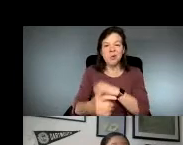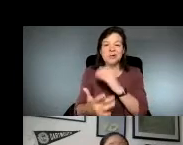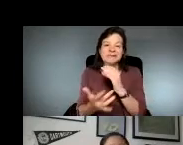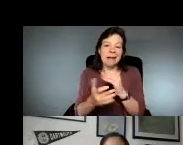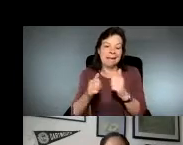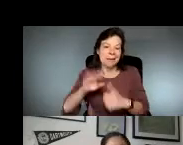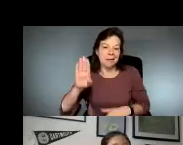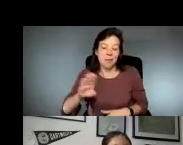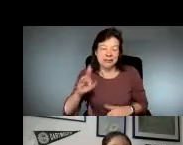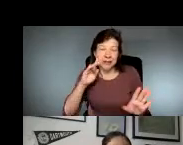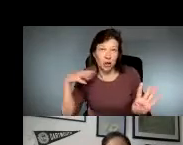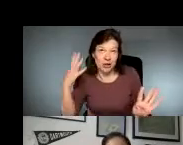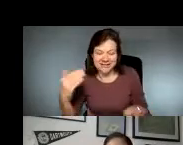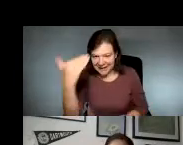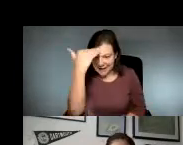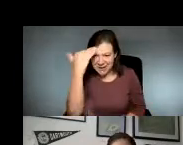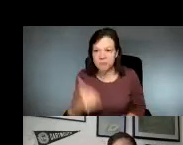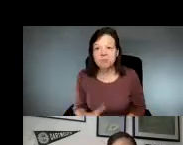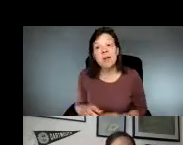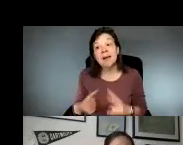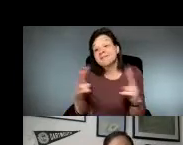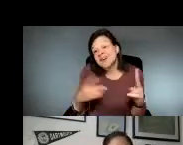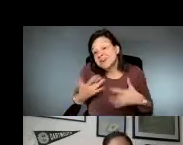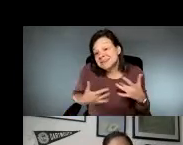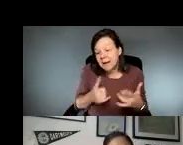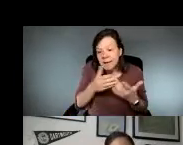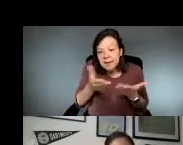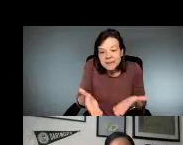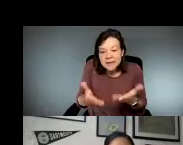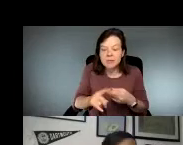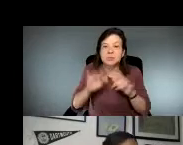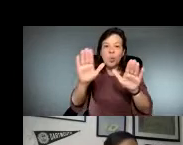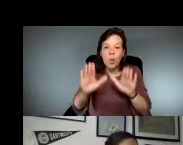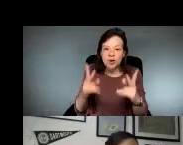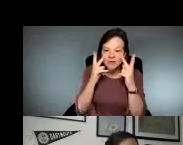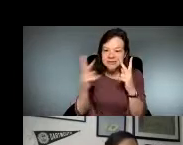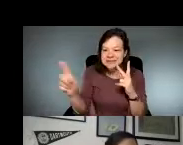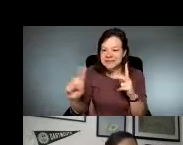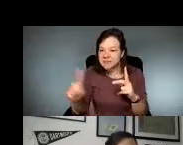Crazy, I know. And I'm really excited to be here. It's awesome to see where everyone is calling in from.